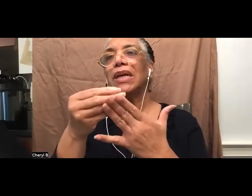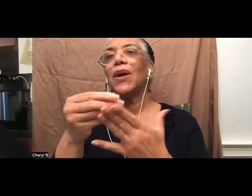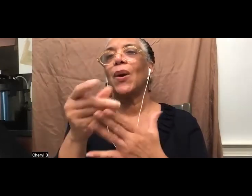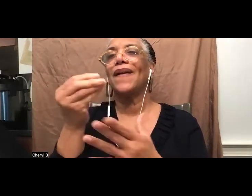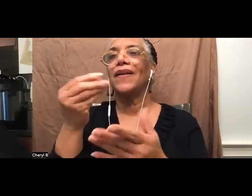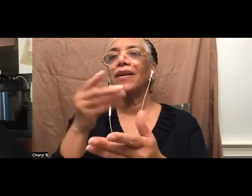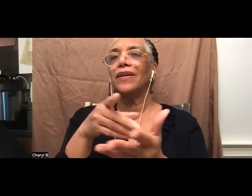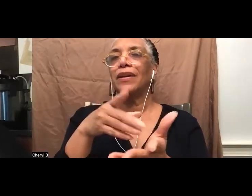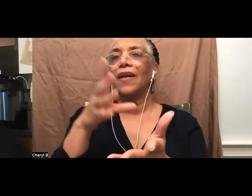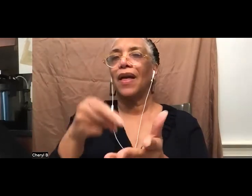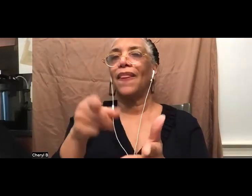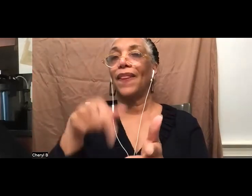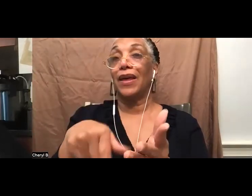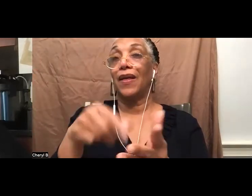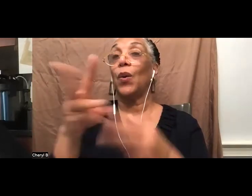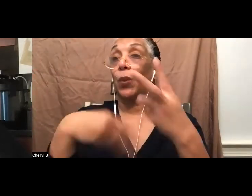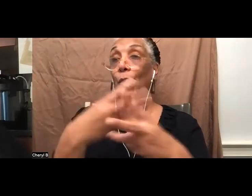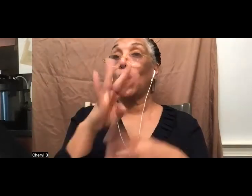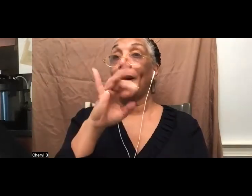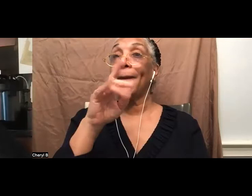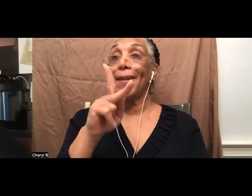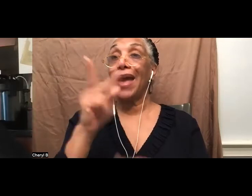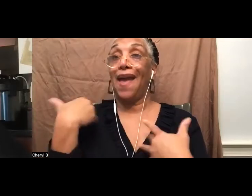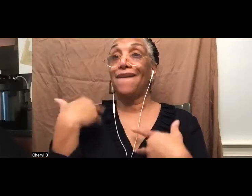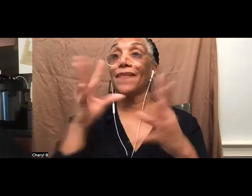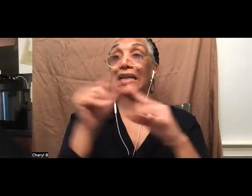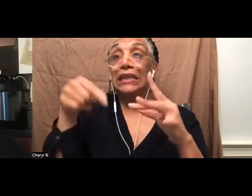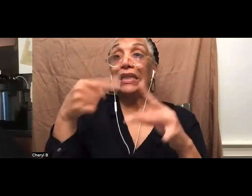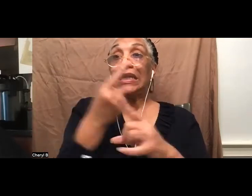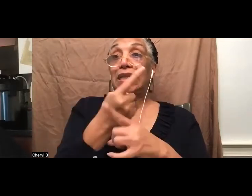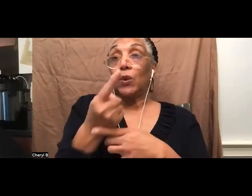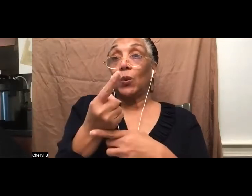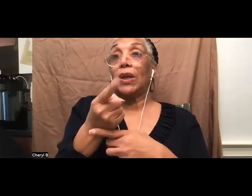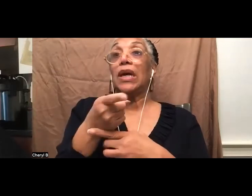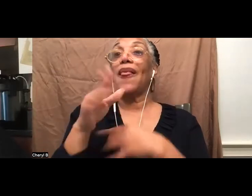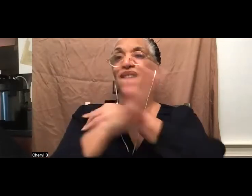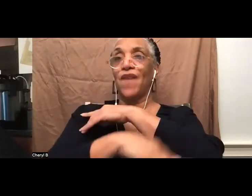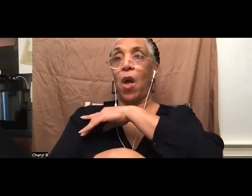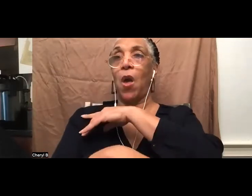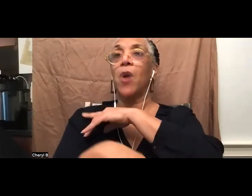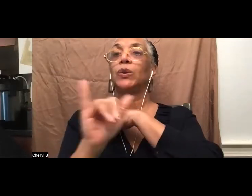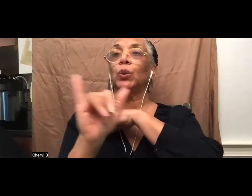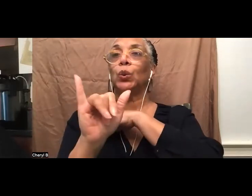meetings this week and in the fall in DC. Keep an eye on that to see what happens. I know Debt for